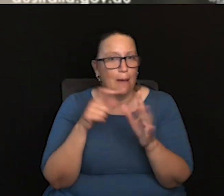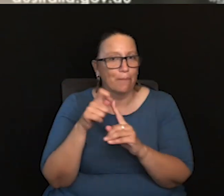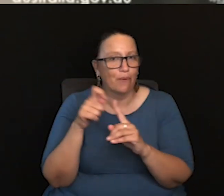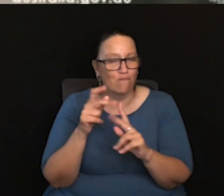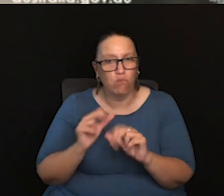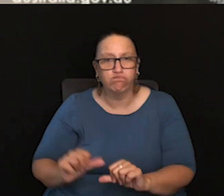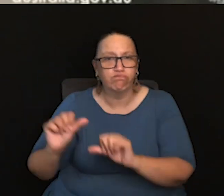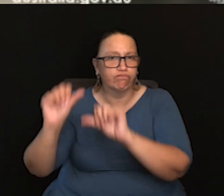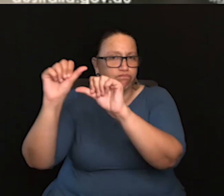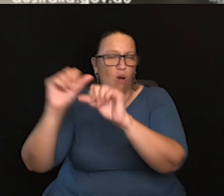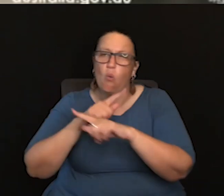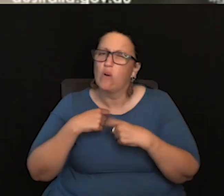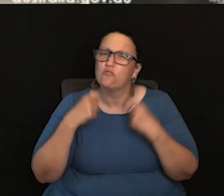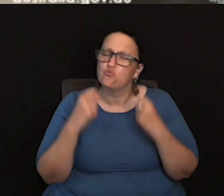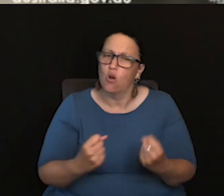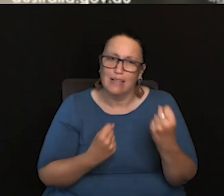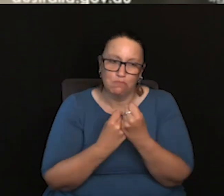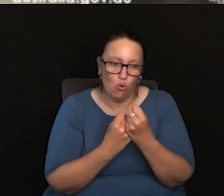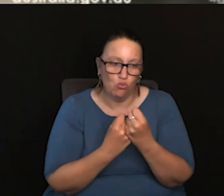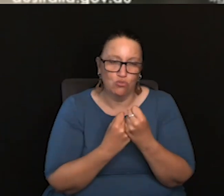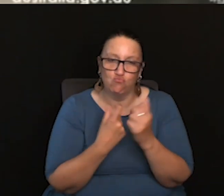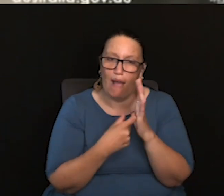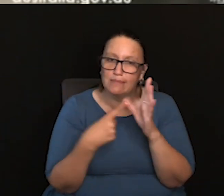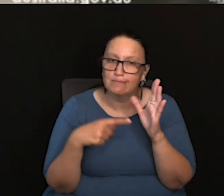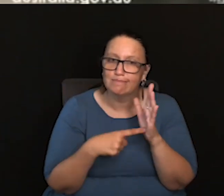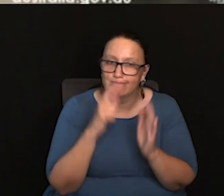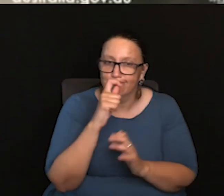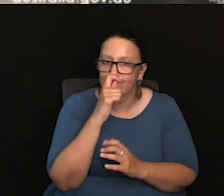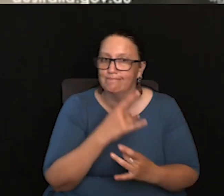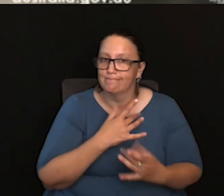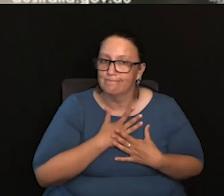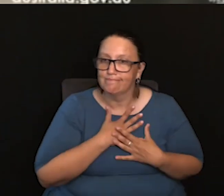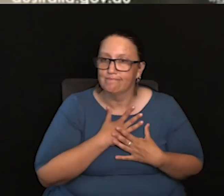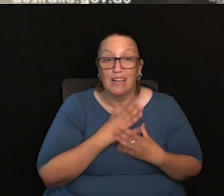The first of the TGA approvals for point-of-care tests was in 2020.